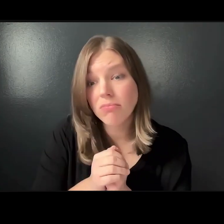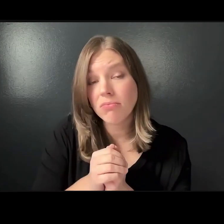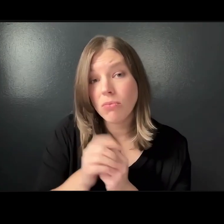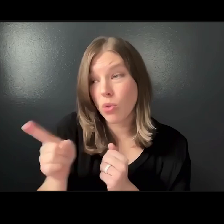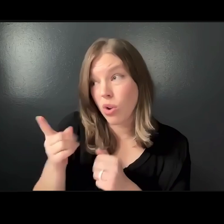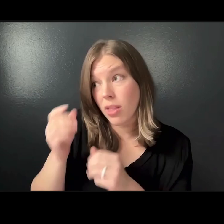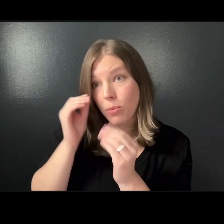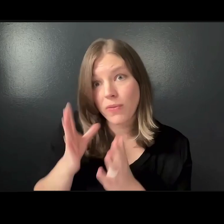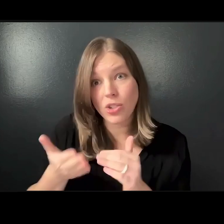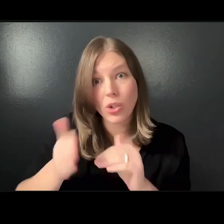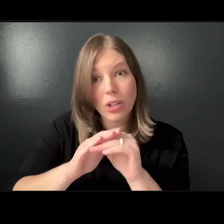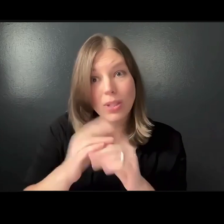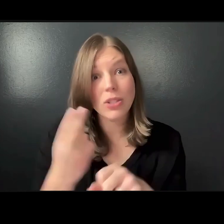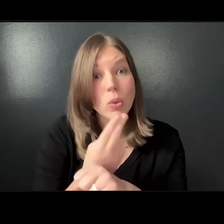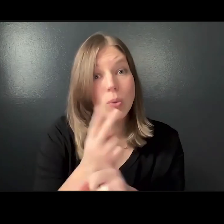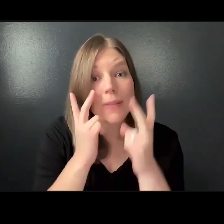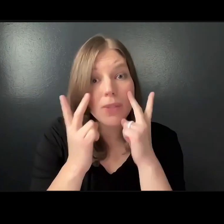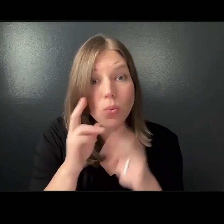Or could they increase the use of visual clues during class.